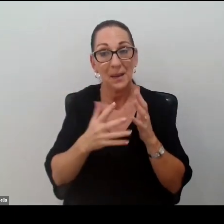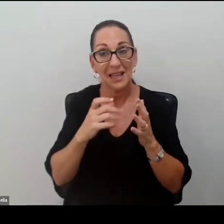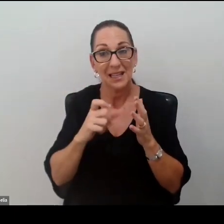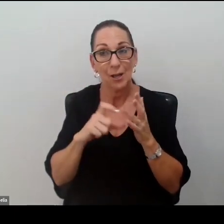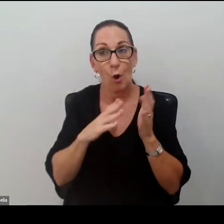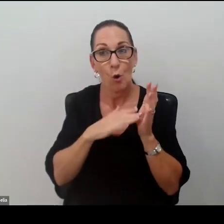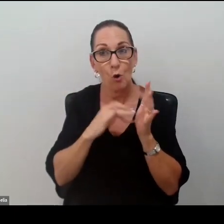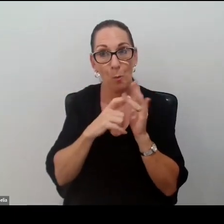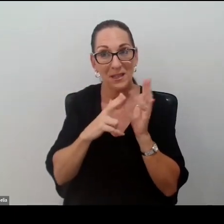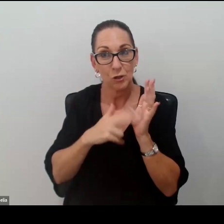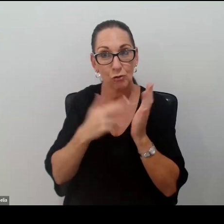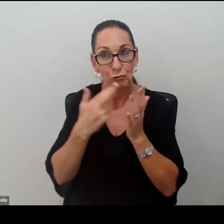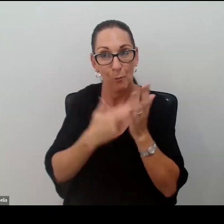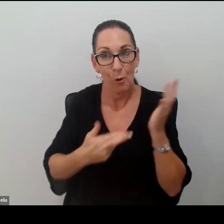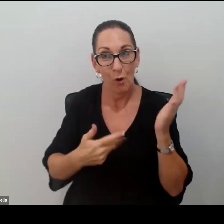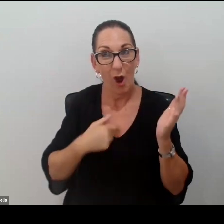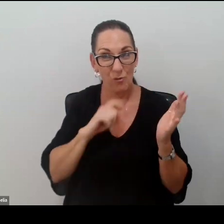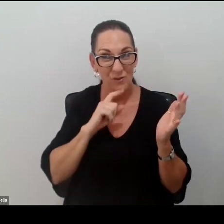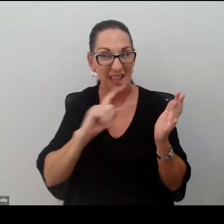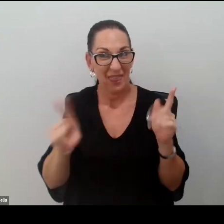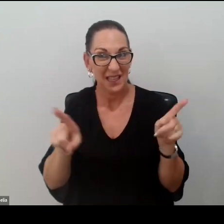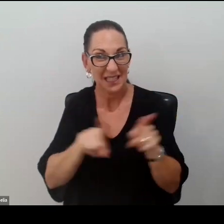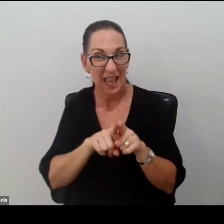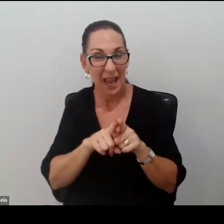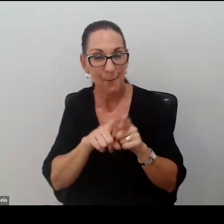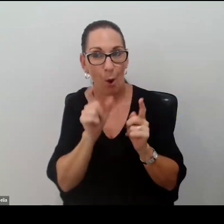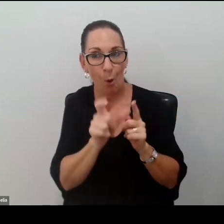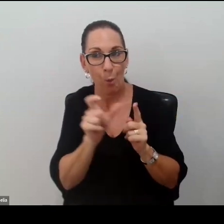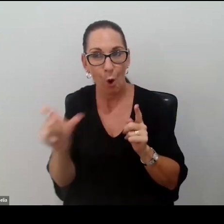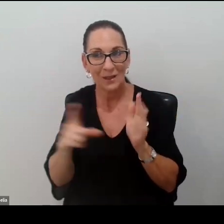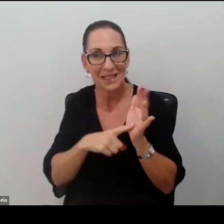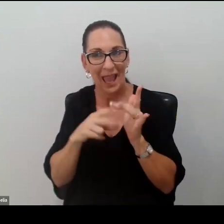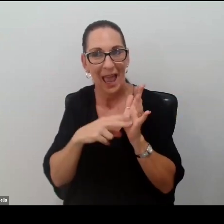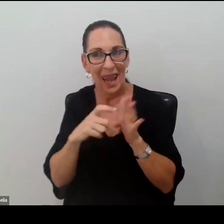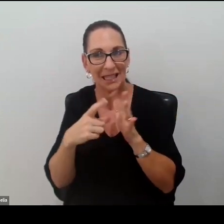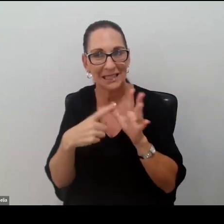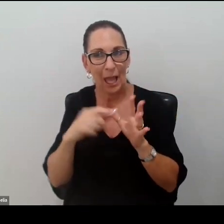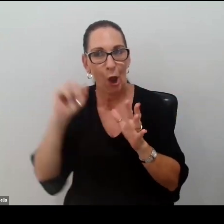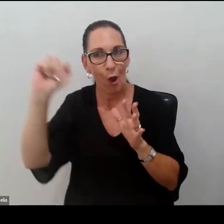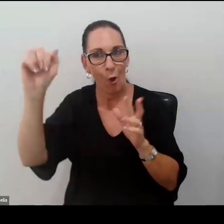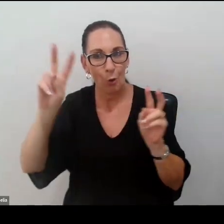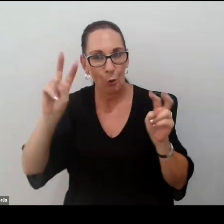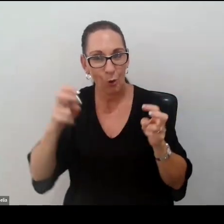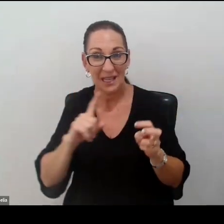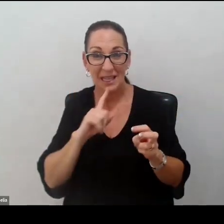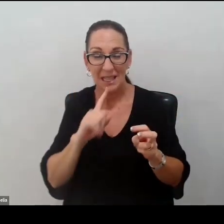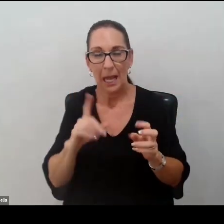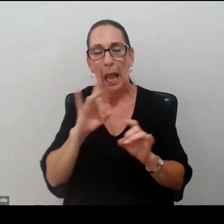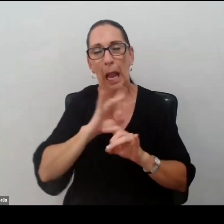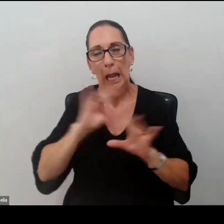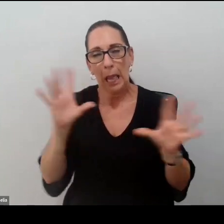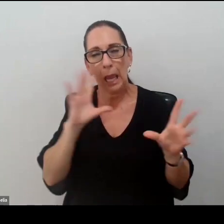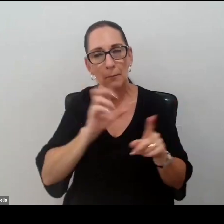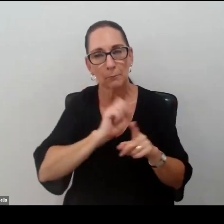say exactly the same words that Linda said before, to quote Linda and Claire. “..that it unequivocally found that people with disability are subject to